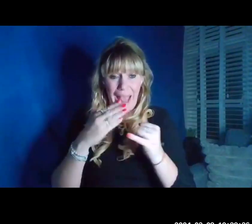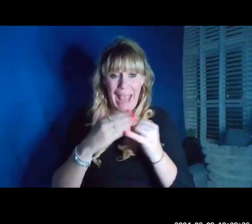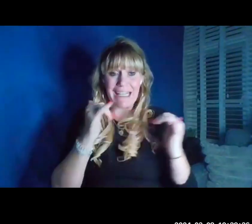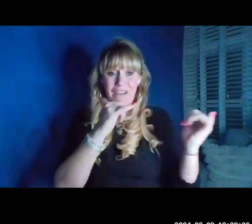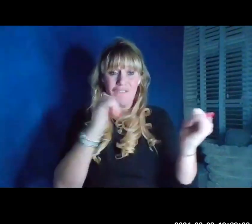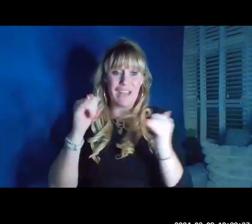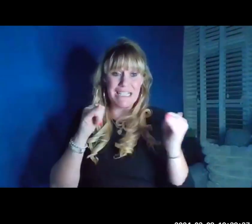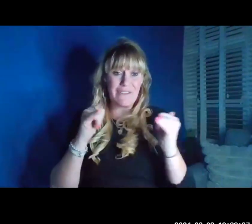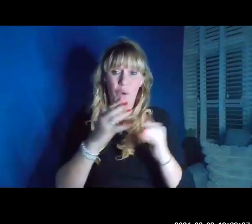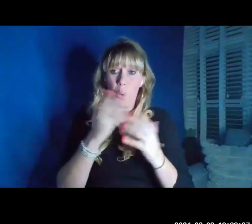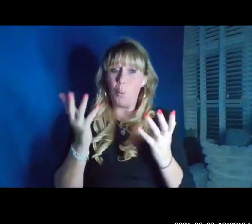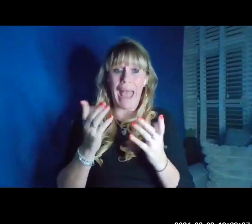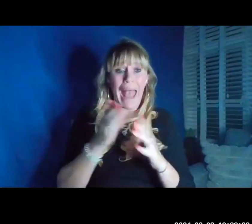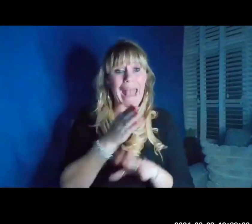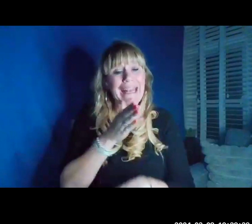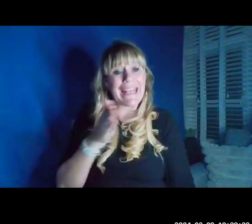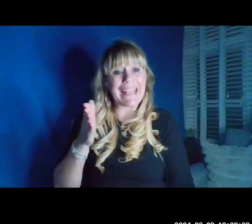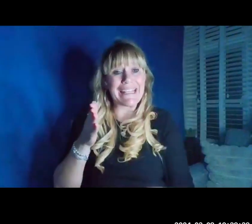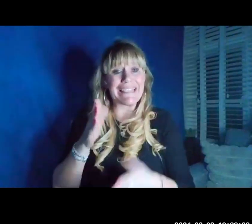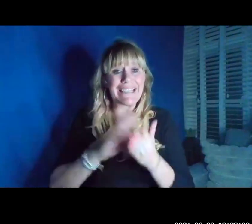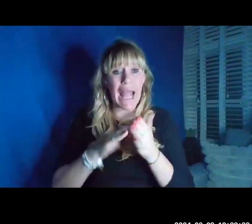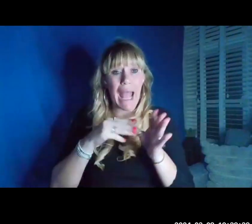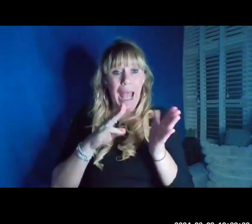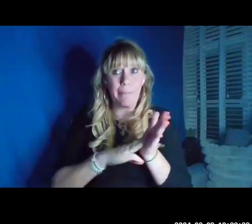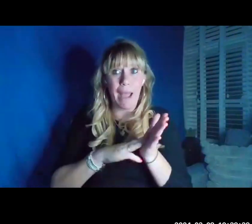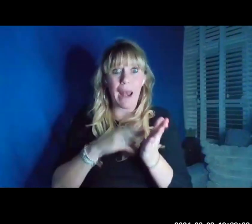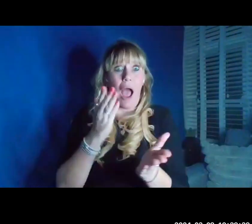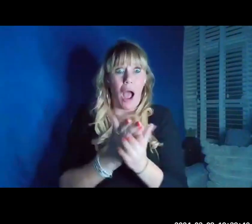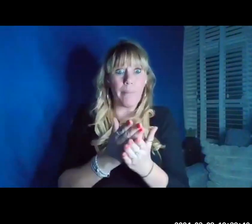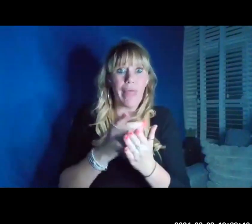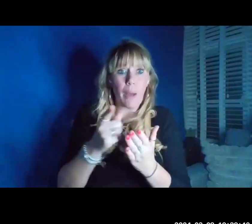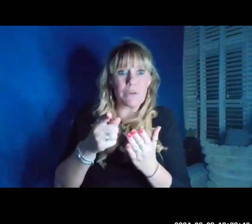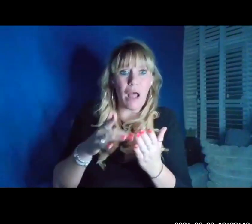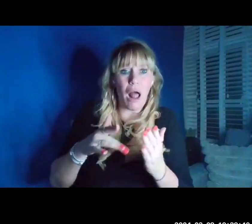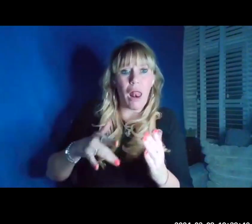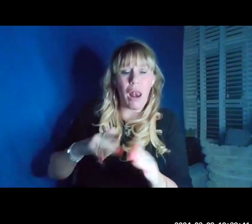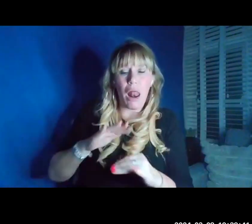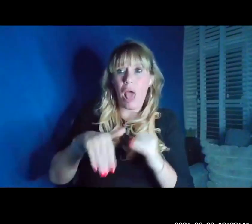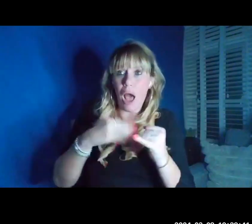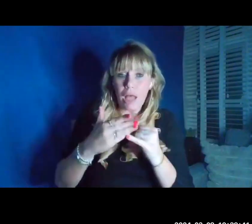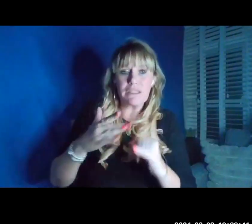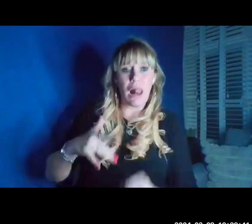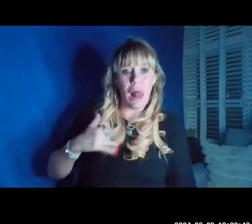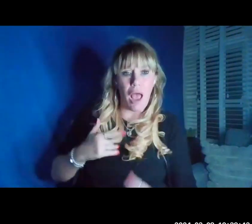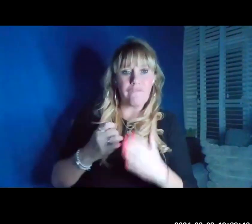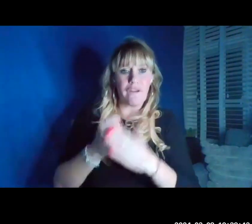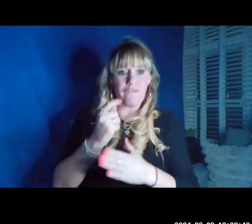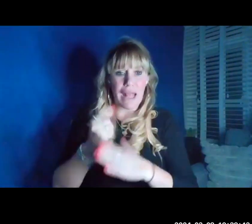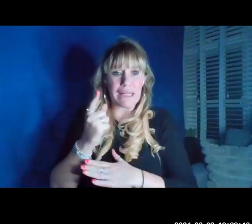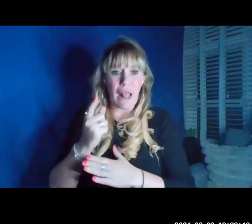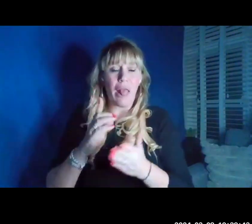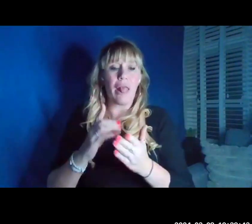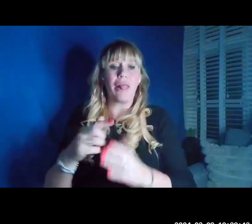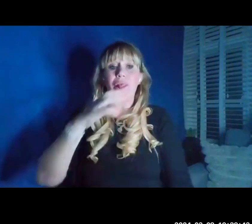In fact that was our last live in venue event. The male ally in the background in this case is